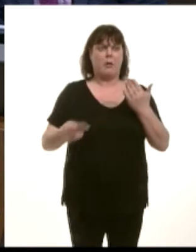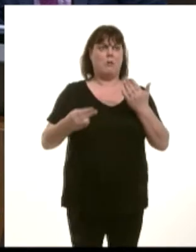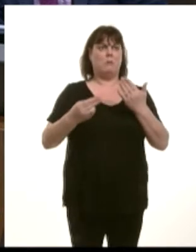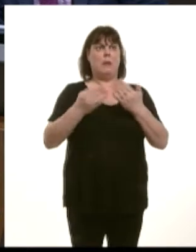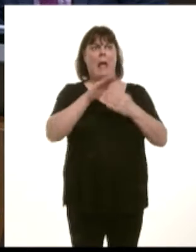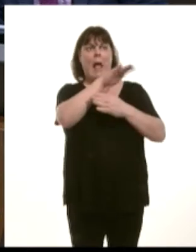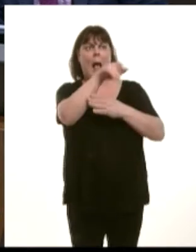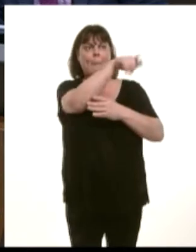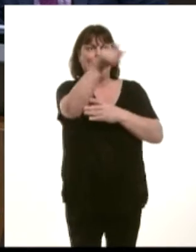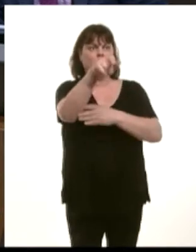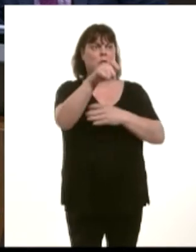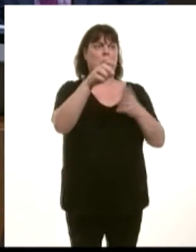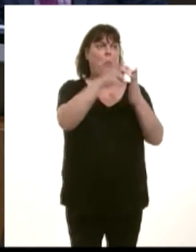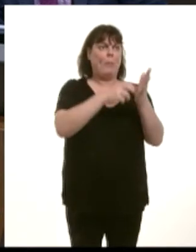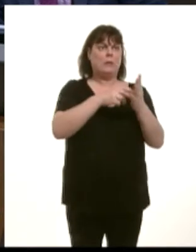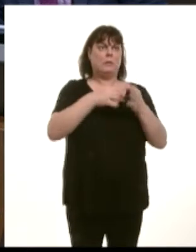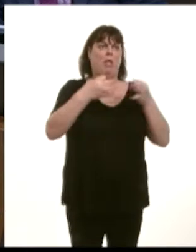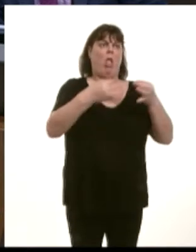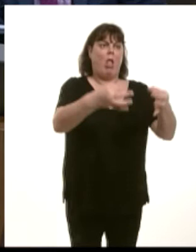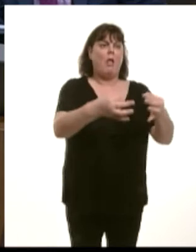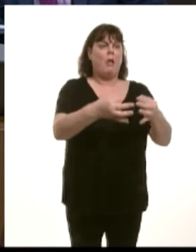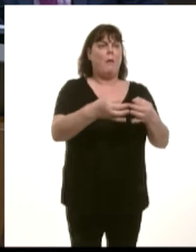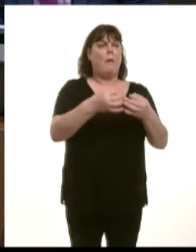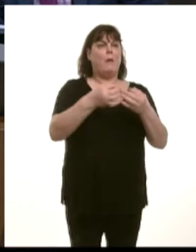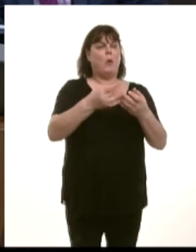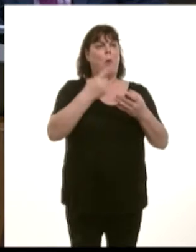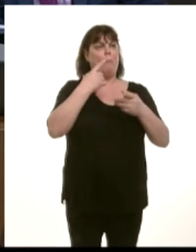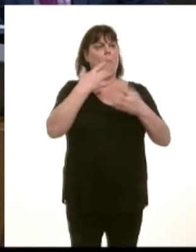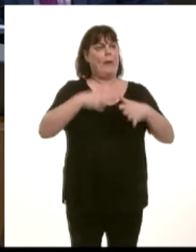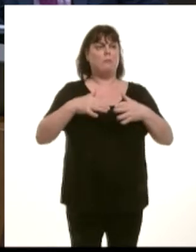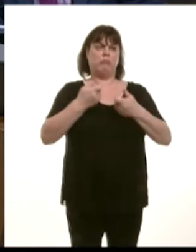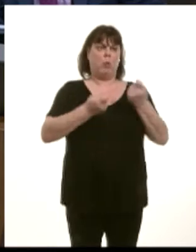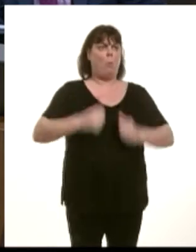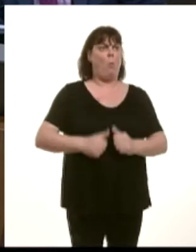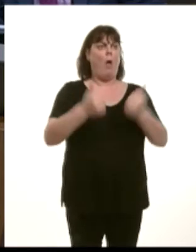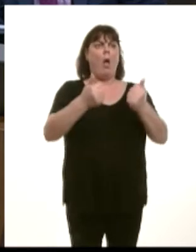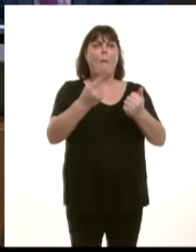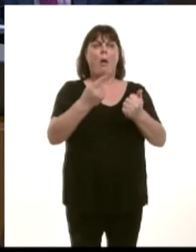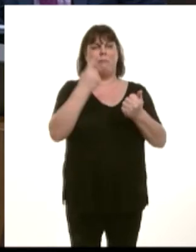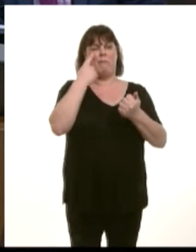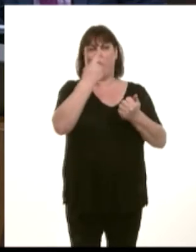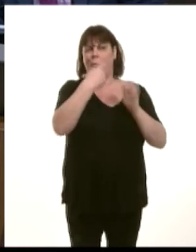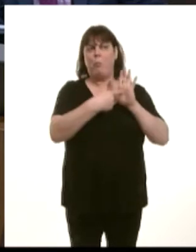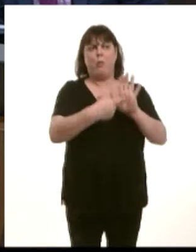But, it does show that those pressures exist across the whole of the UK, and, really, the NHS should not be a political football.